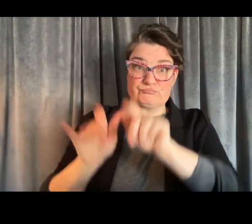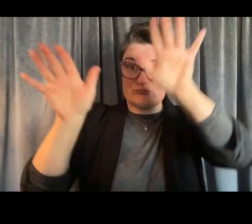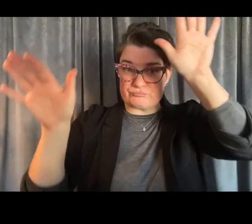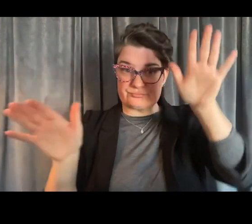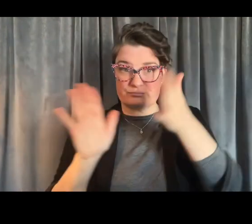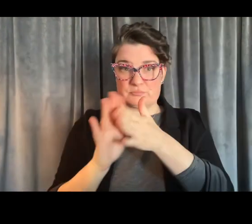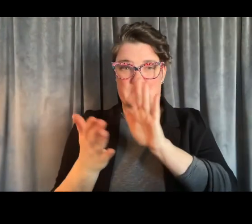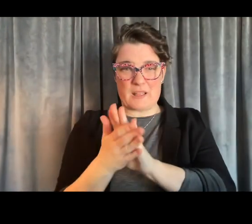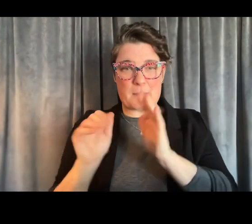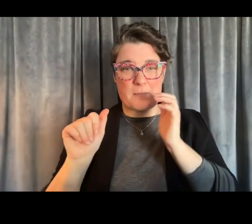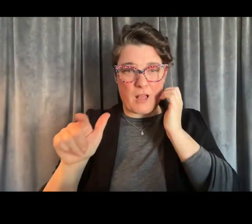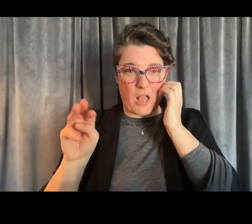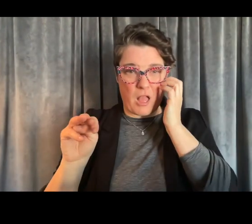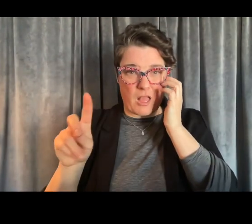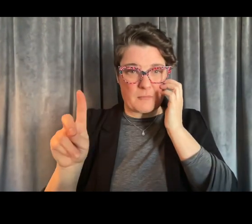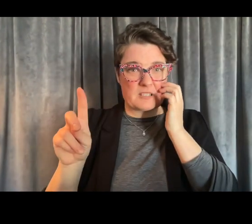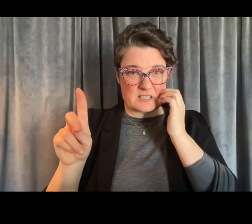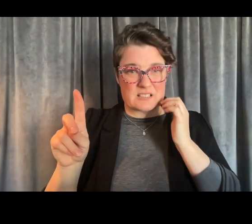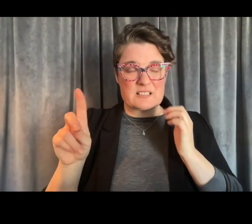Flowering almond Rebekah: flowering almond.